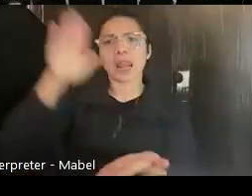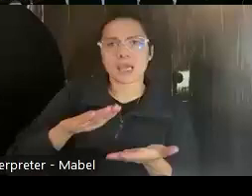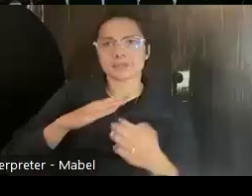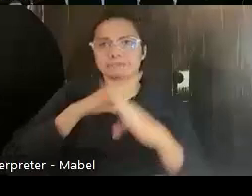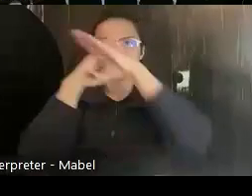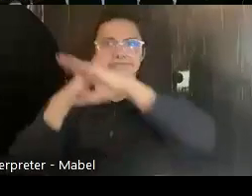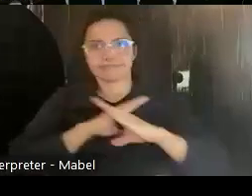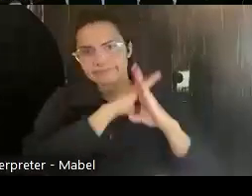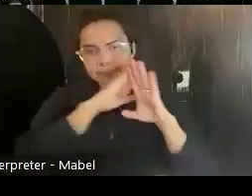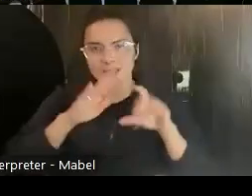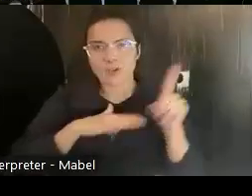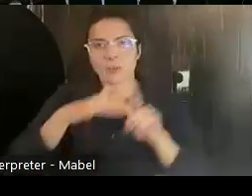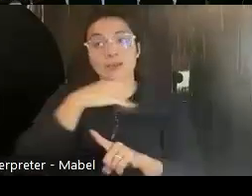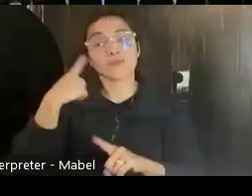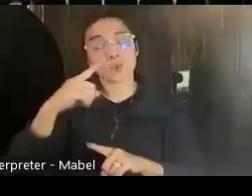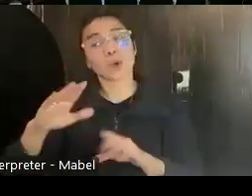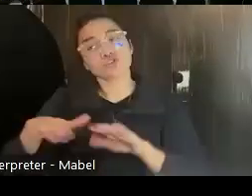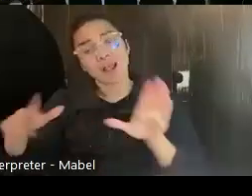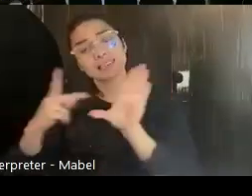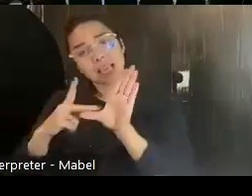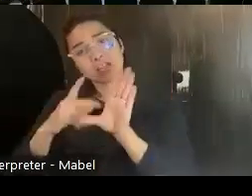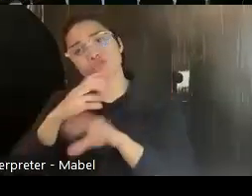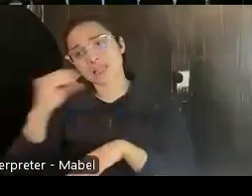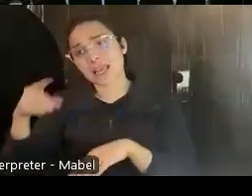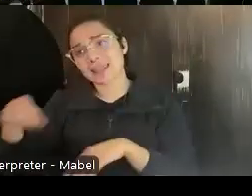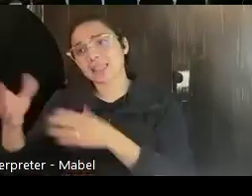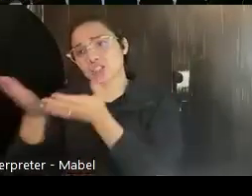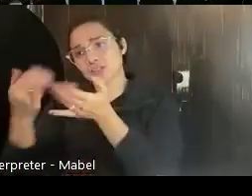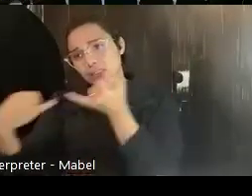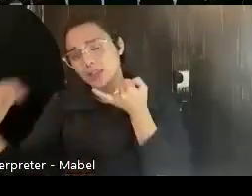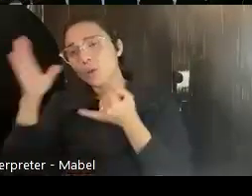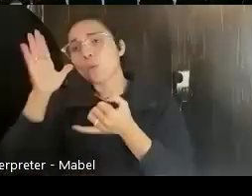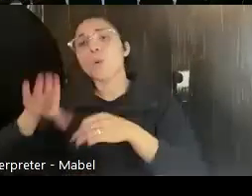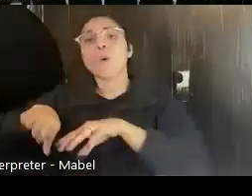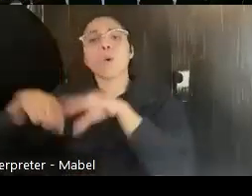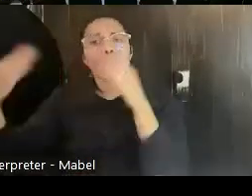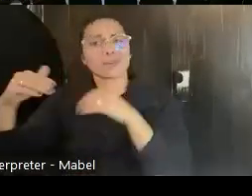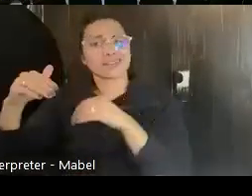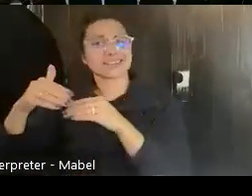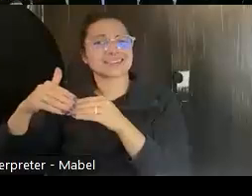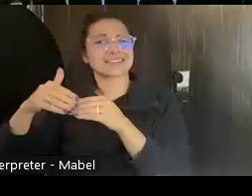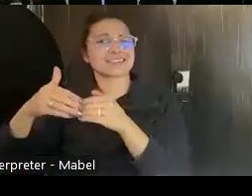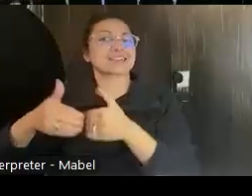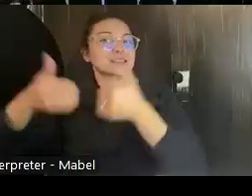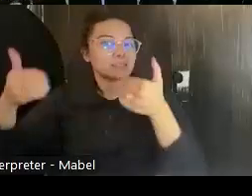psychiatry and for this service line we will also be opening a separate child CPAP separate from